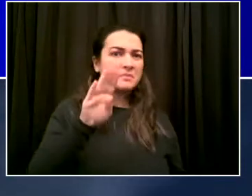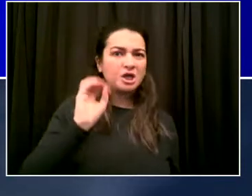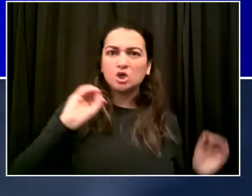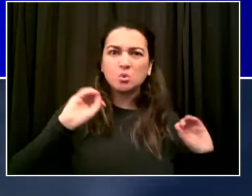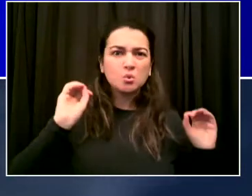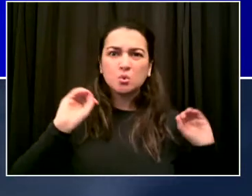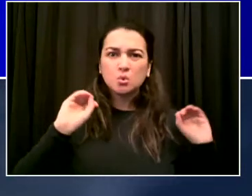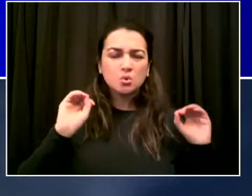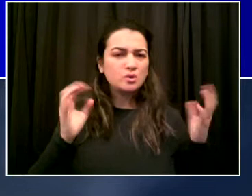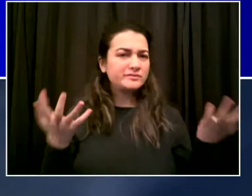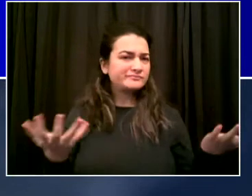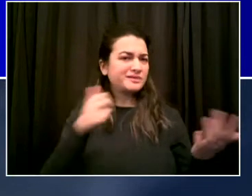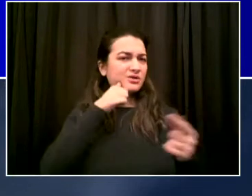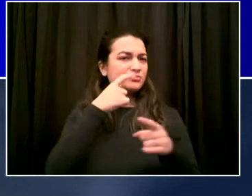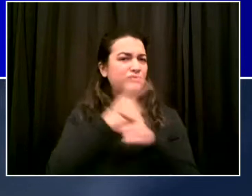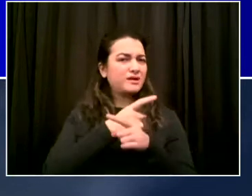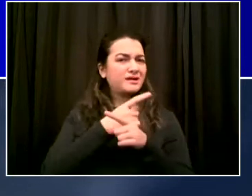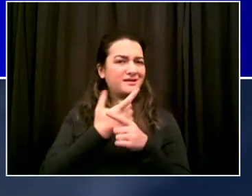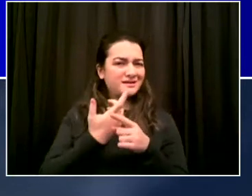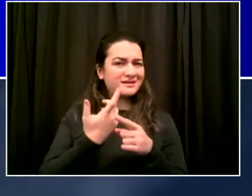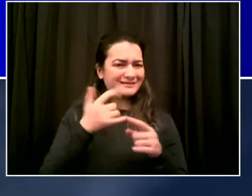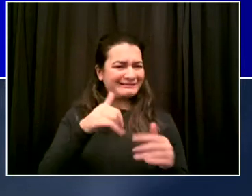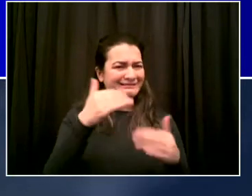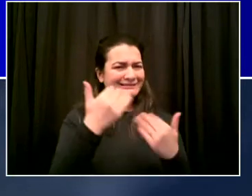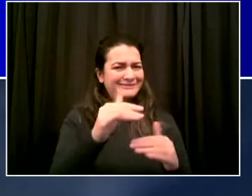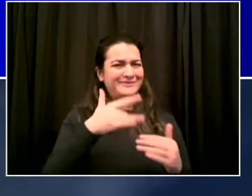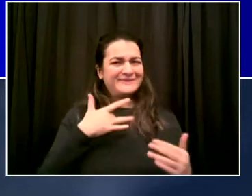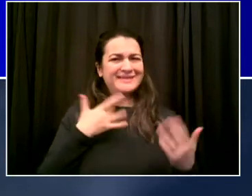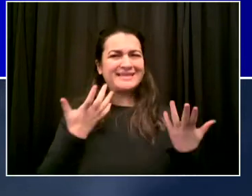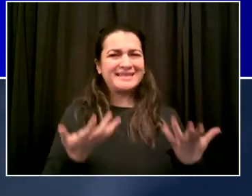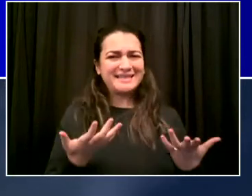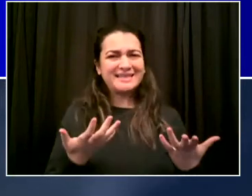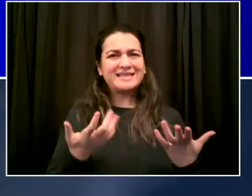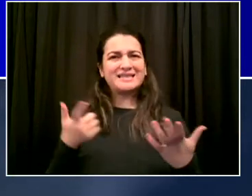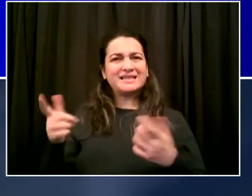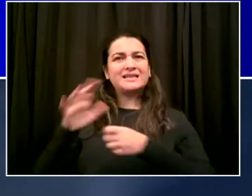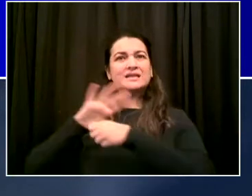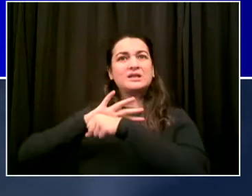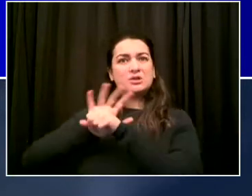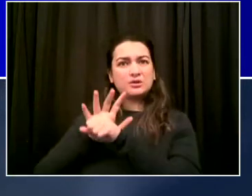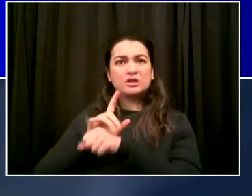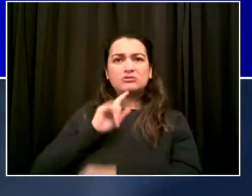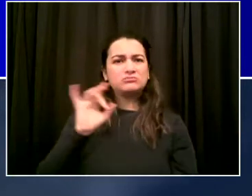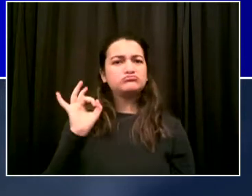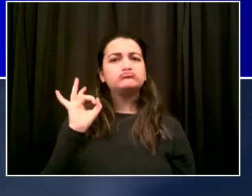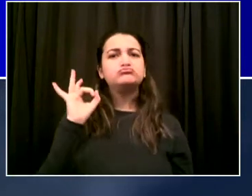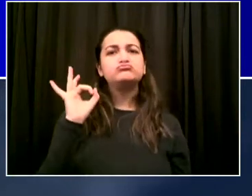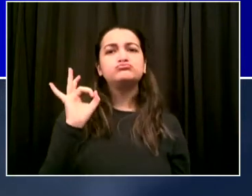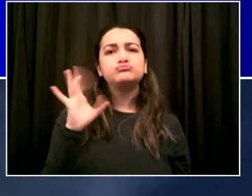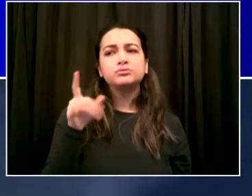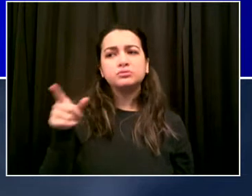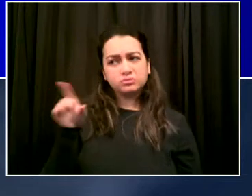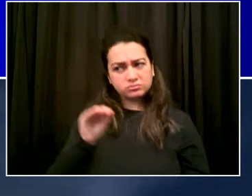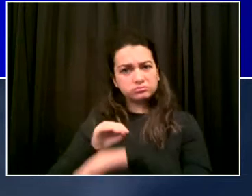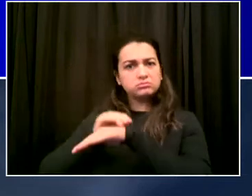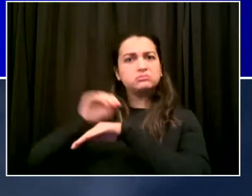WHAT'S HAPPENED IN OUR NEIGHBORHOODS AS A RESULT OF THIS PERFECT STORM OF HET COVID CRISIS. SO MANY THINGS